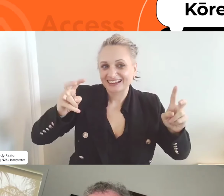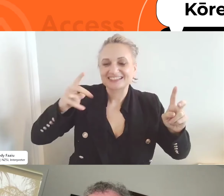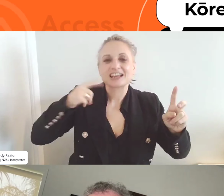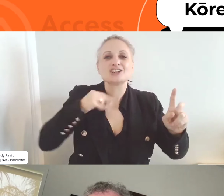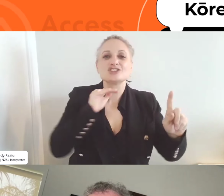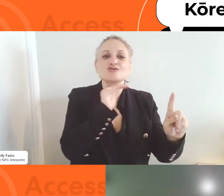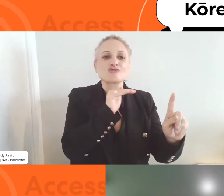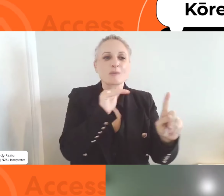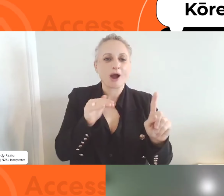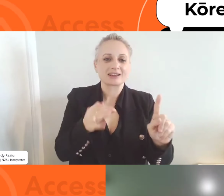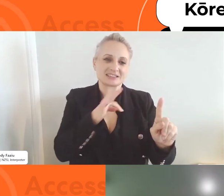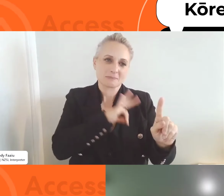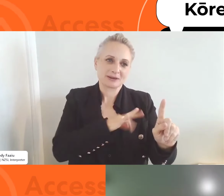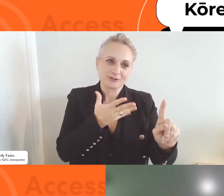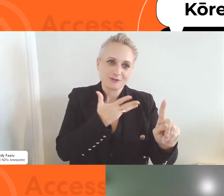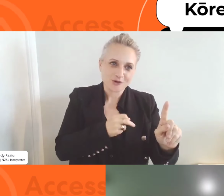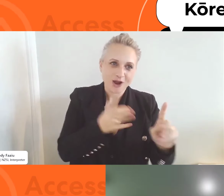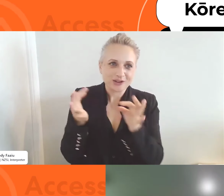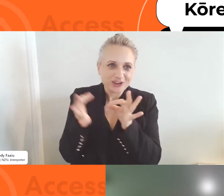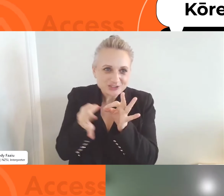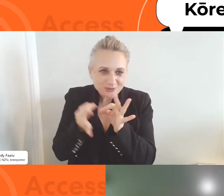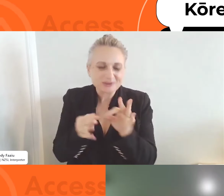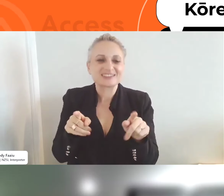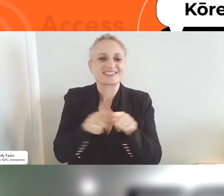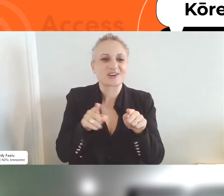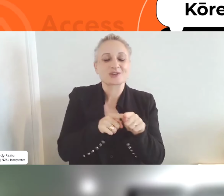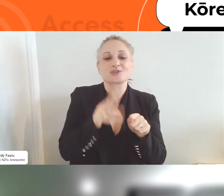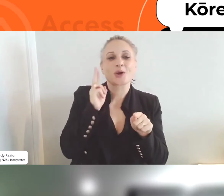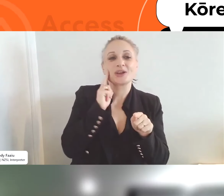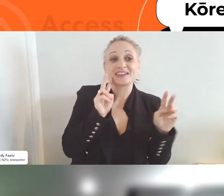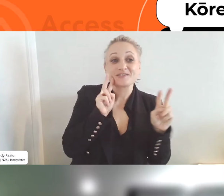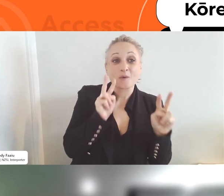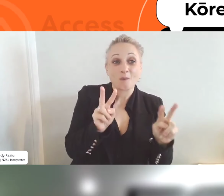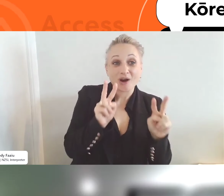our Deaf attendees, please speak calmly so our New Zealand Sign